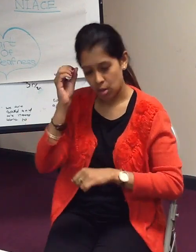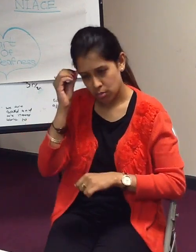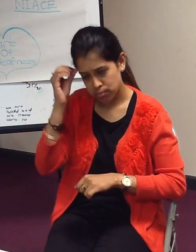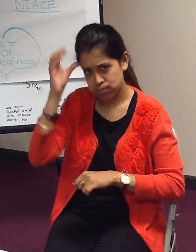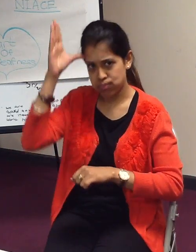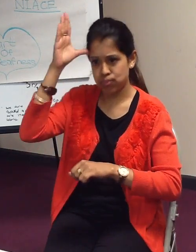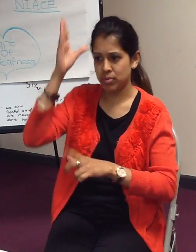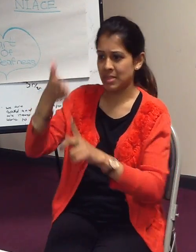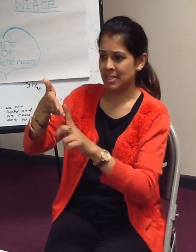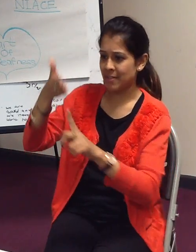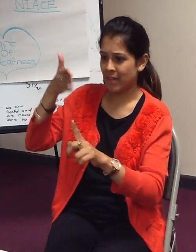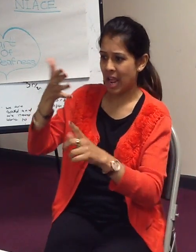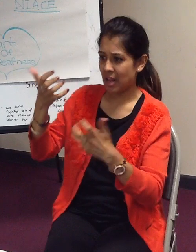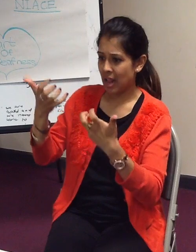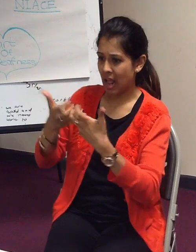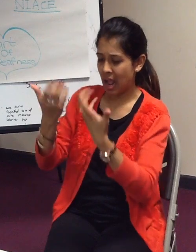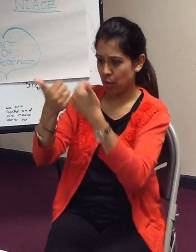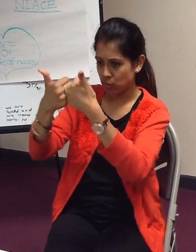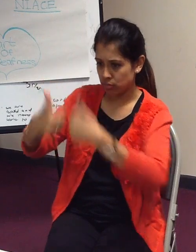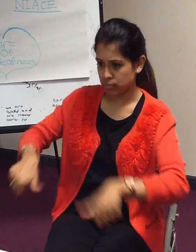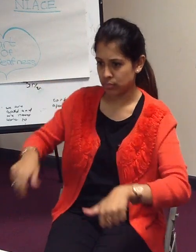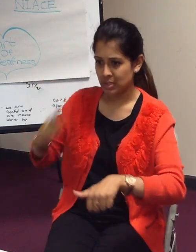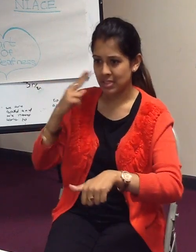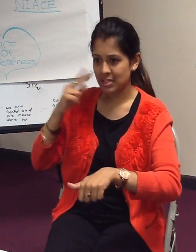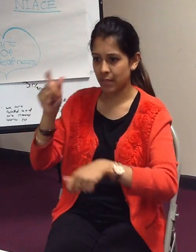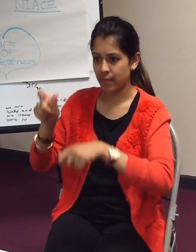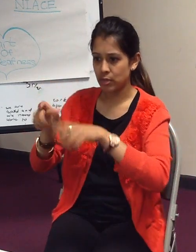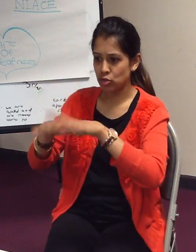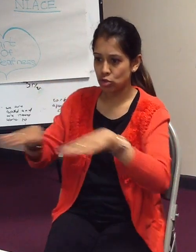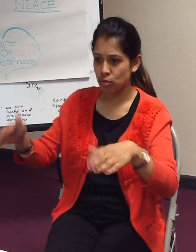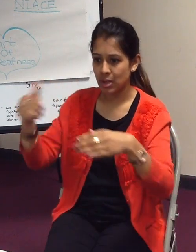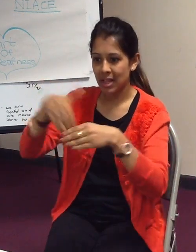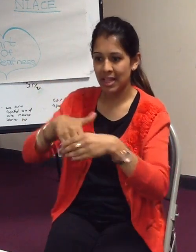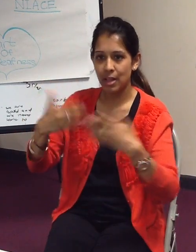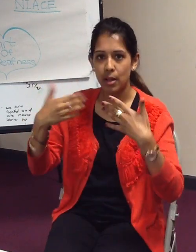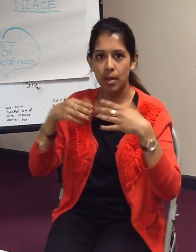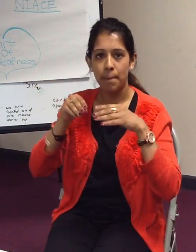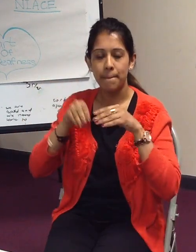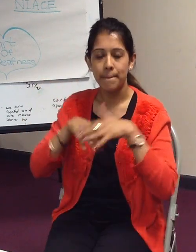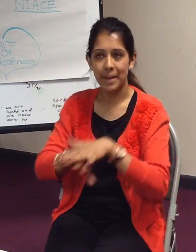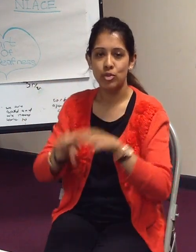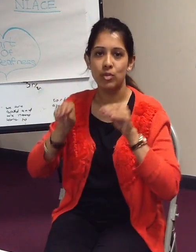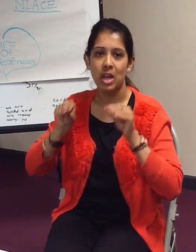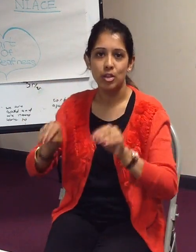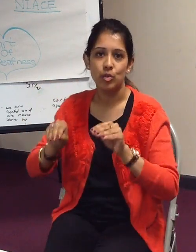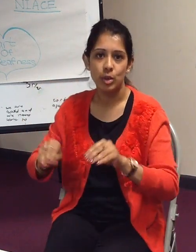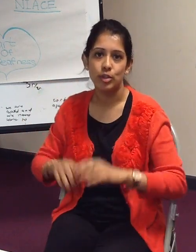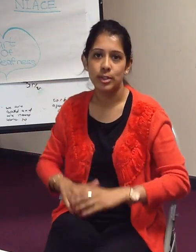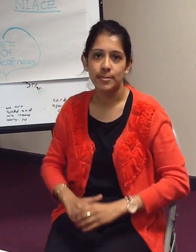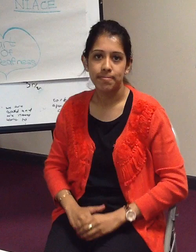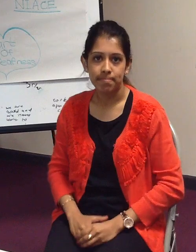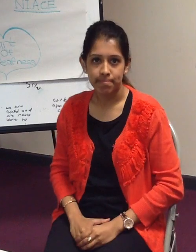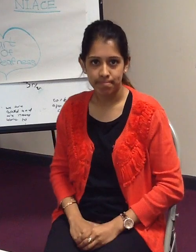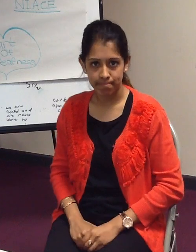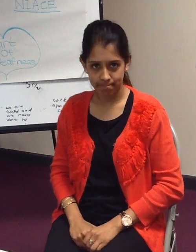will gain more knowledge on how to identify more Deaf young people within mainstream education.